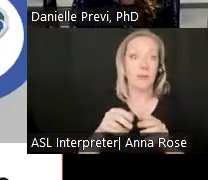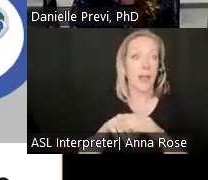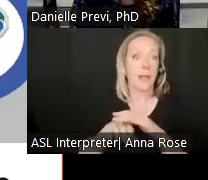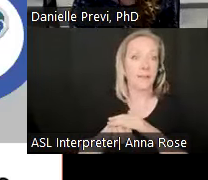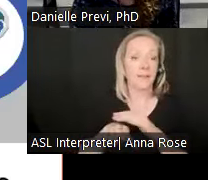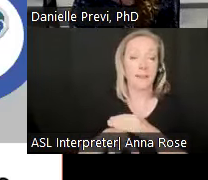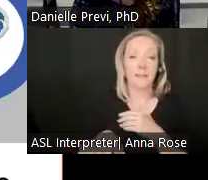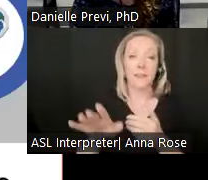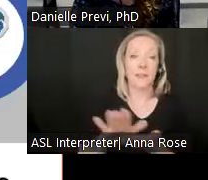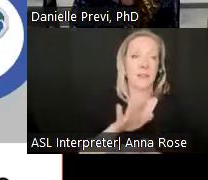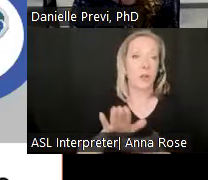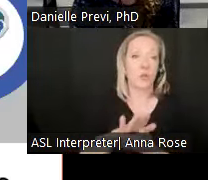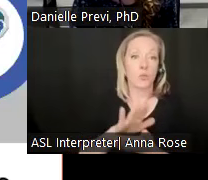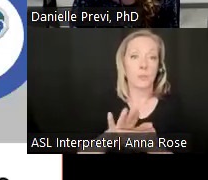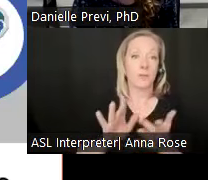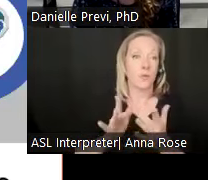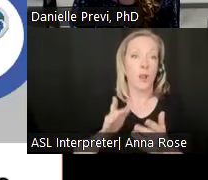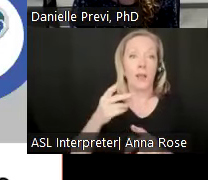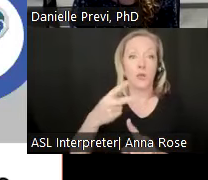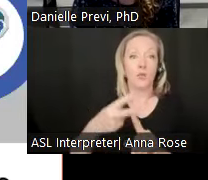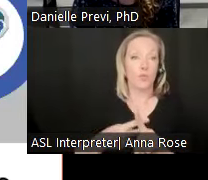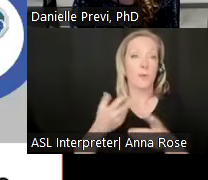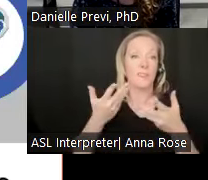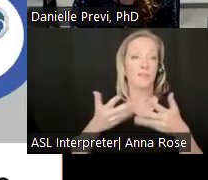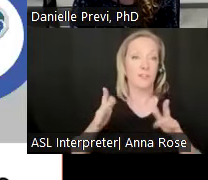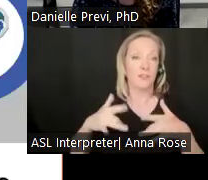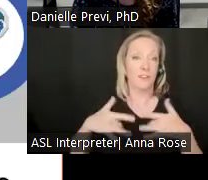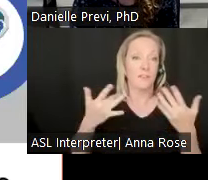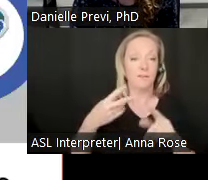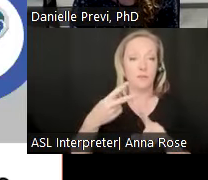online for two months after the event. Registration ends soon on May 31st.